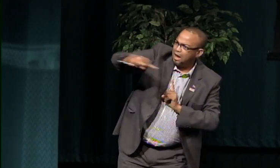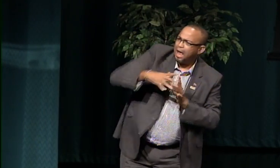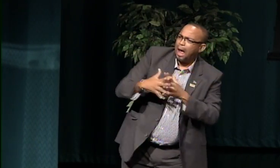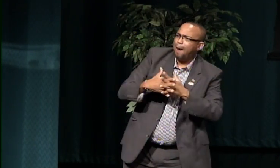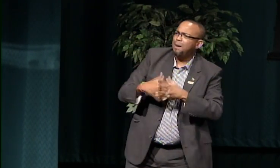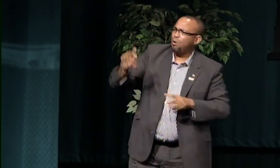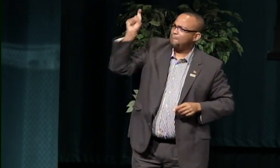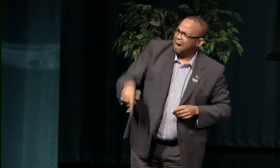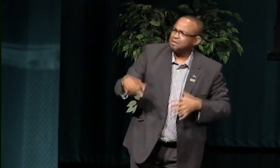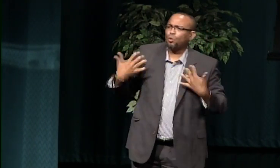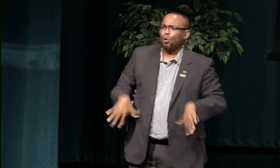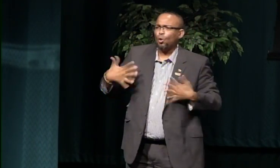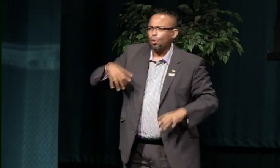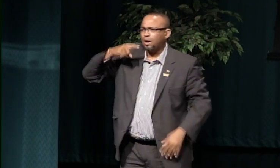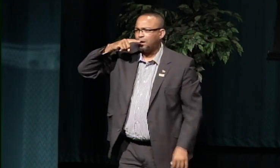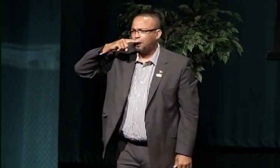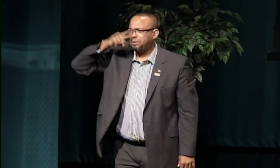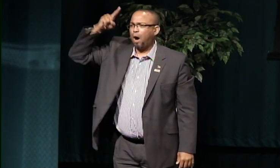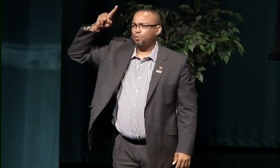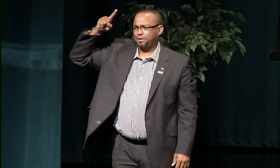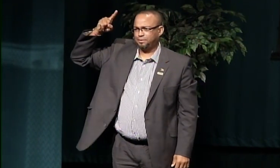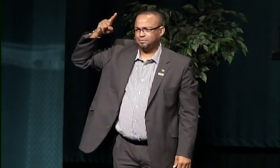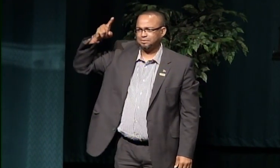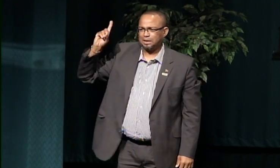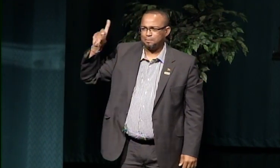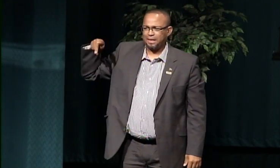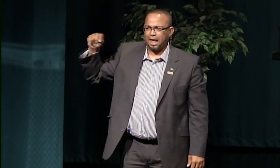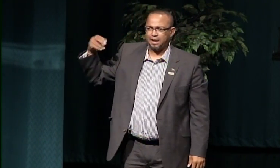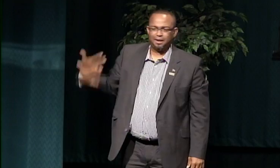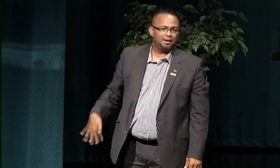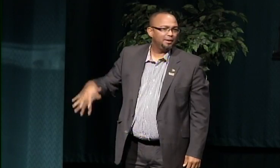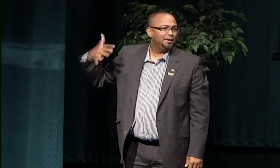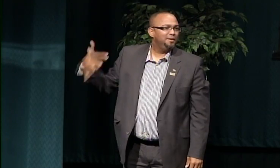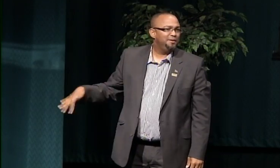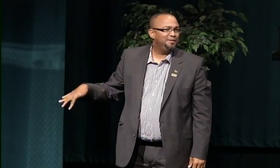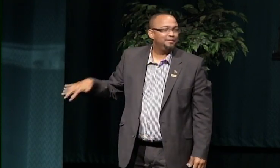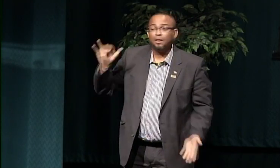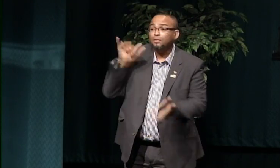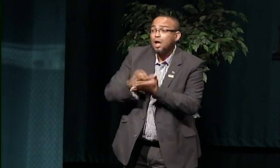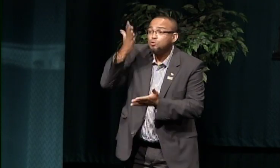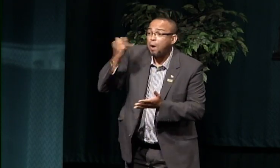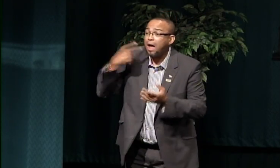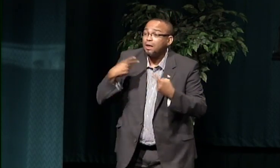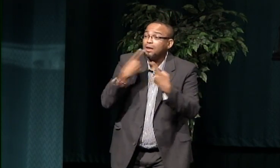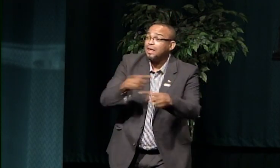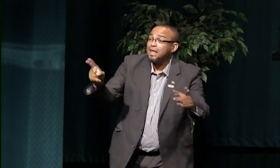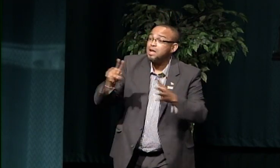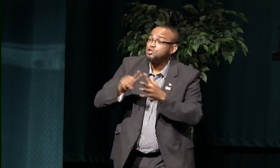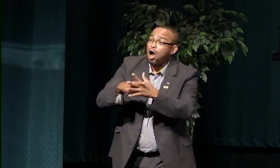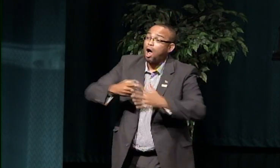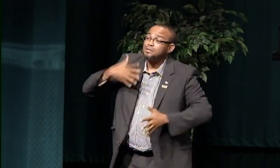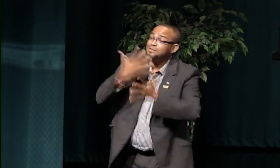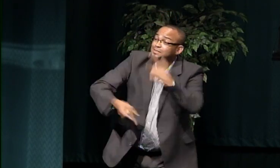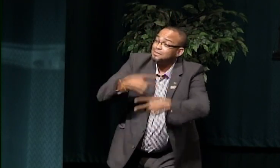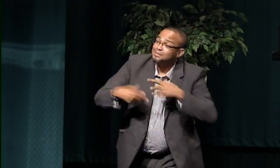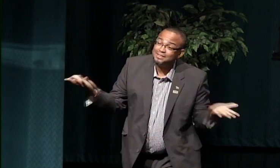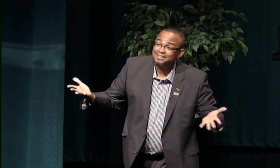You all should be proud.